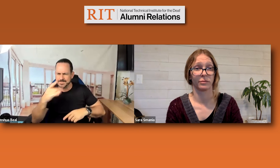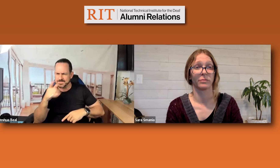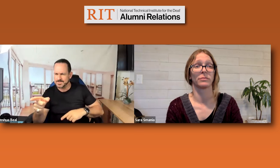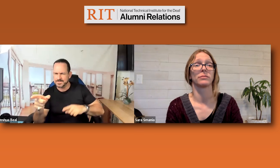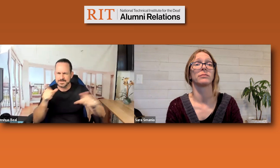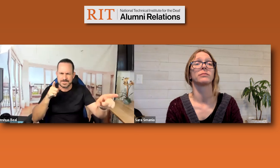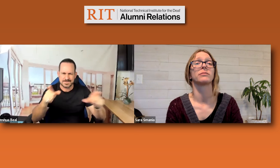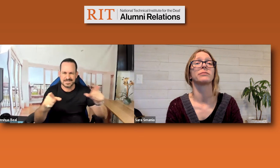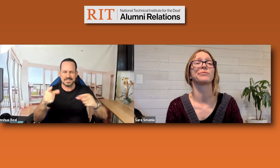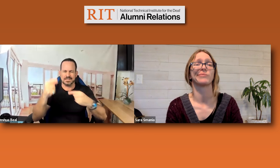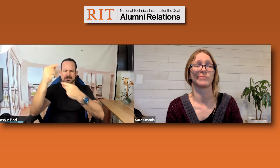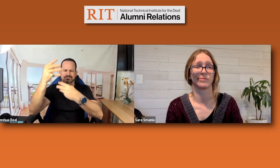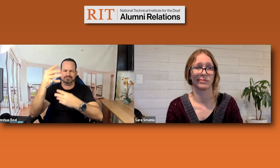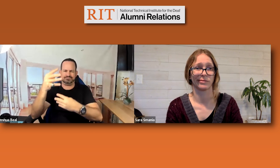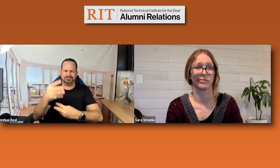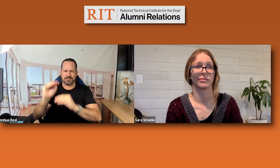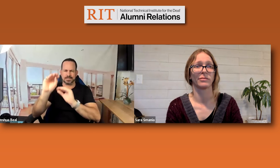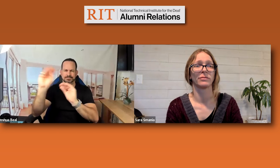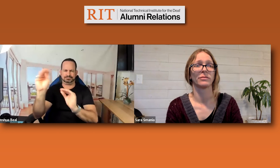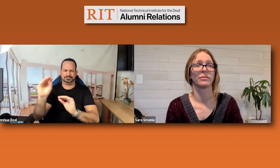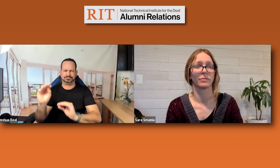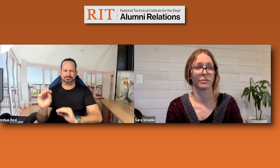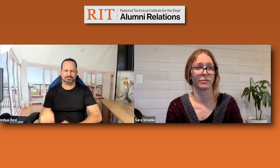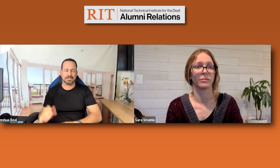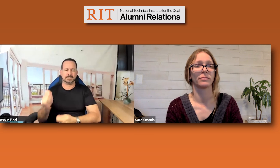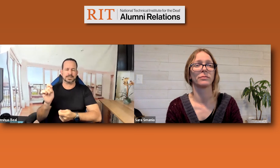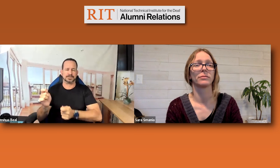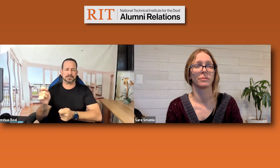as people are looking into all of these different options